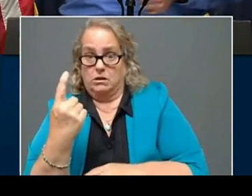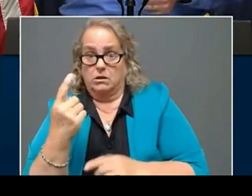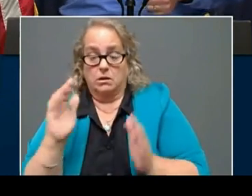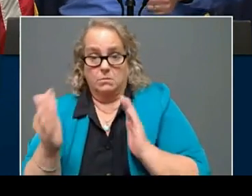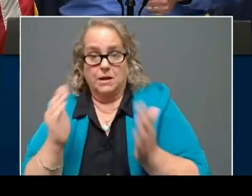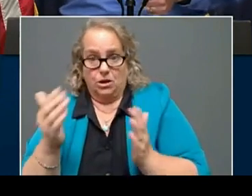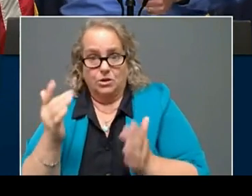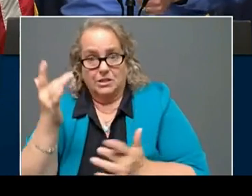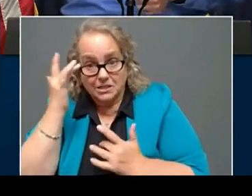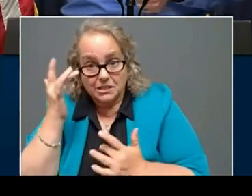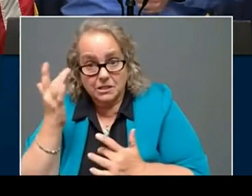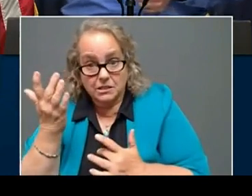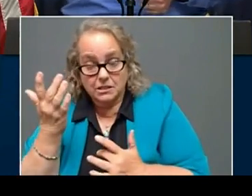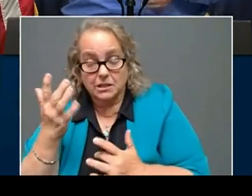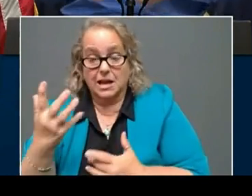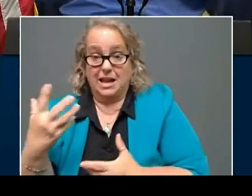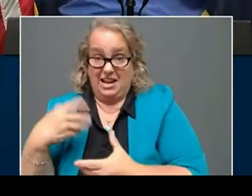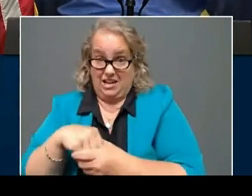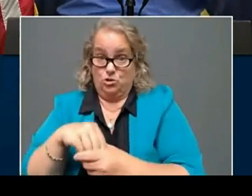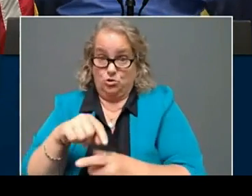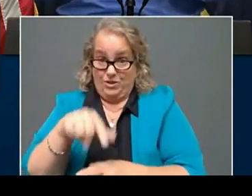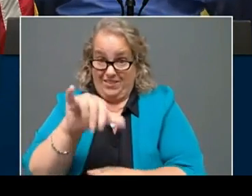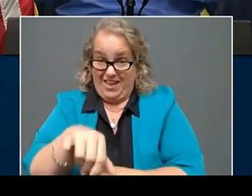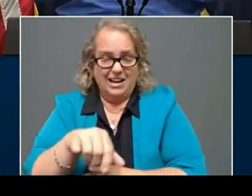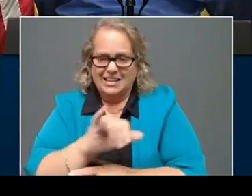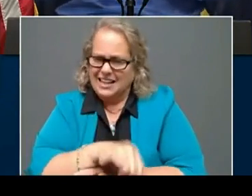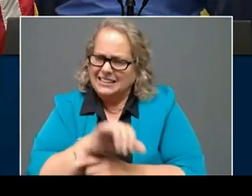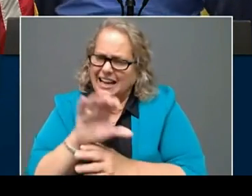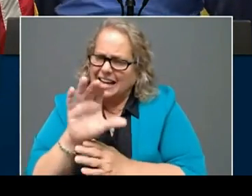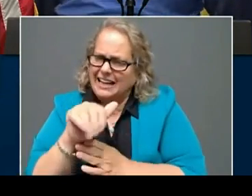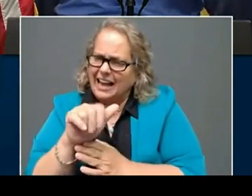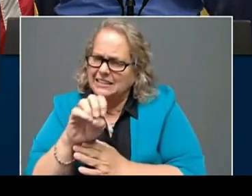and additionally, this is just cases, this is just getting infected. We know